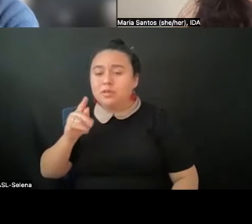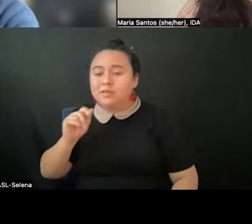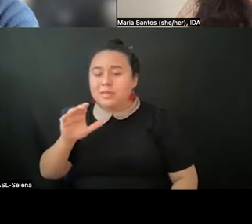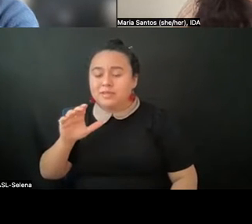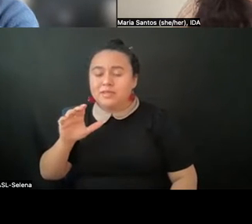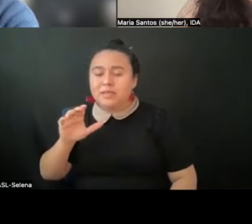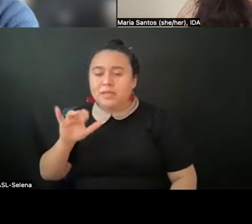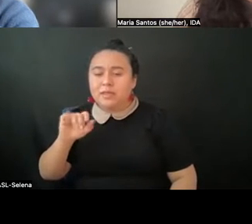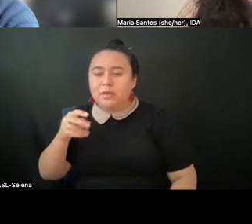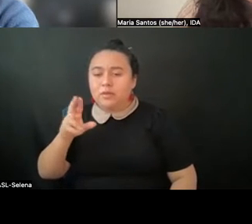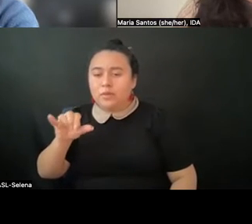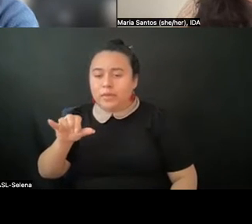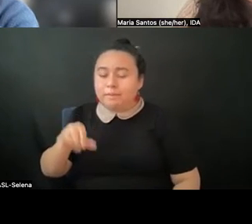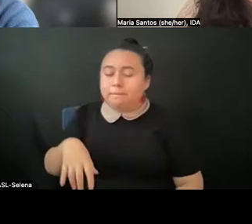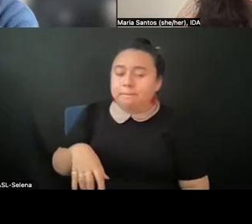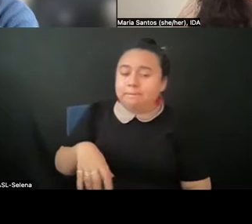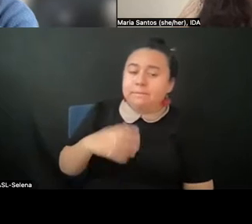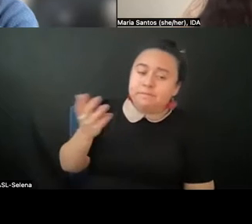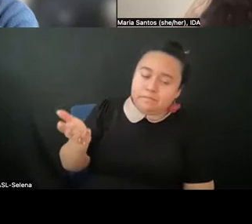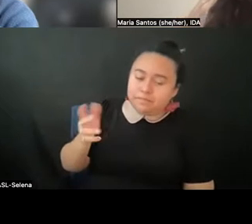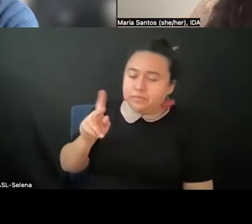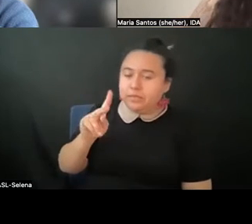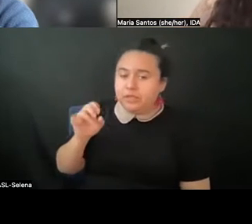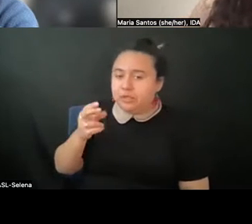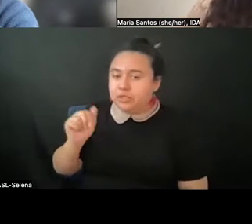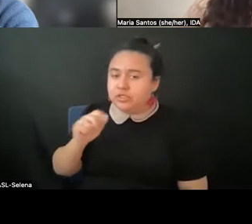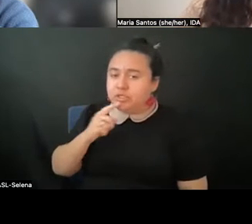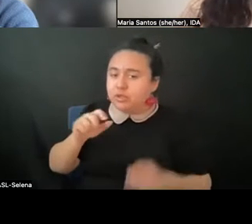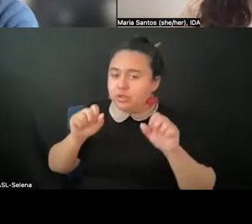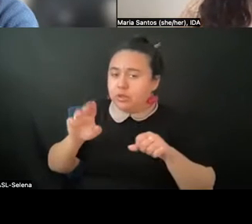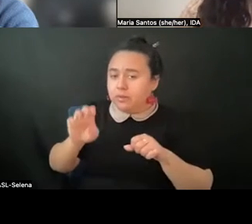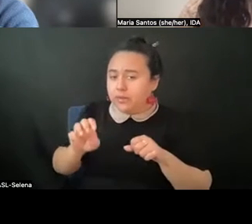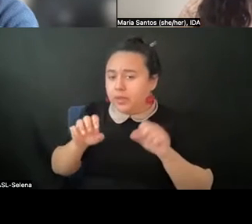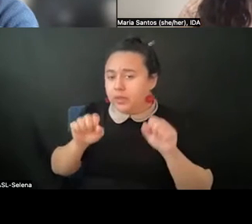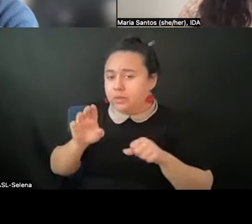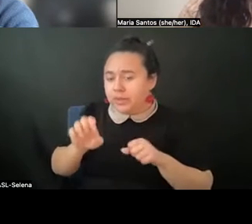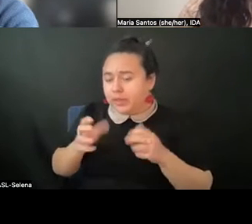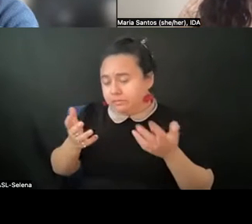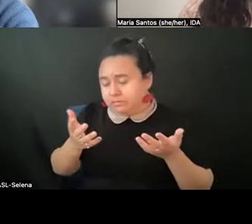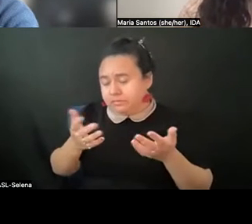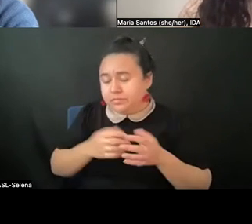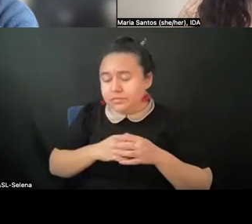journalistic inquiry? So, could be. Could be for sure.